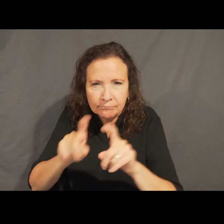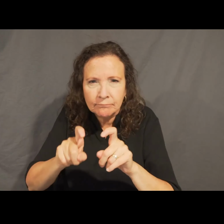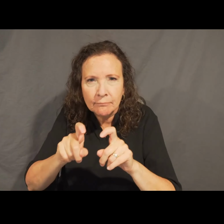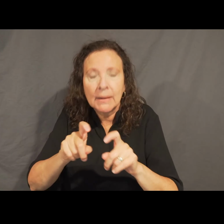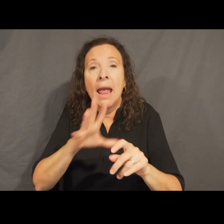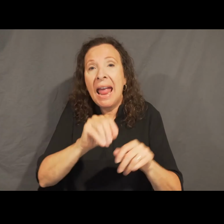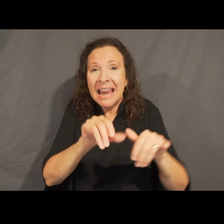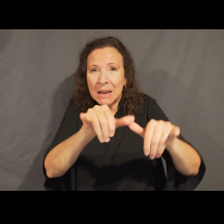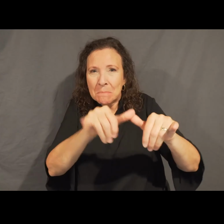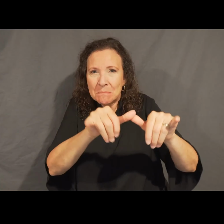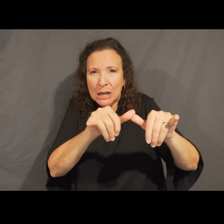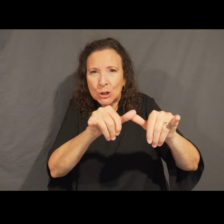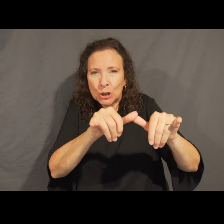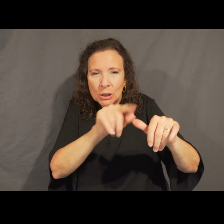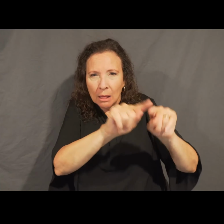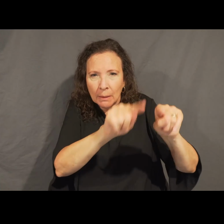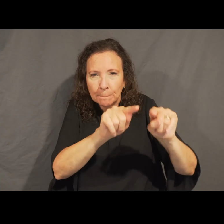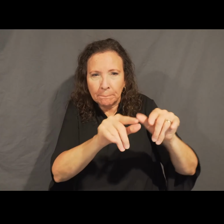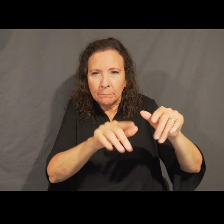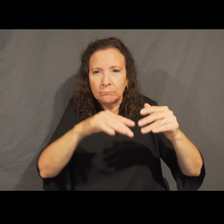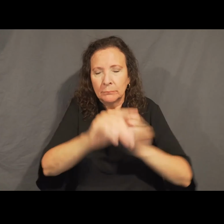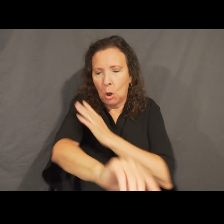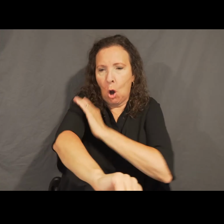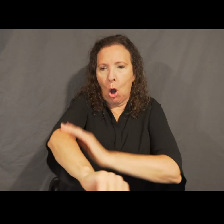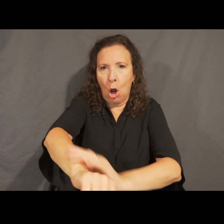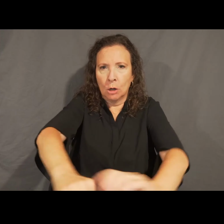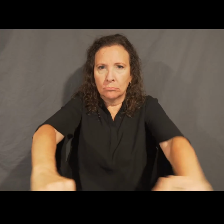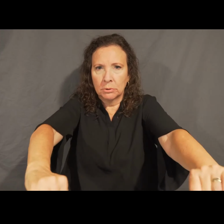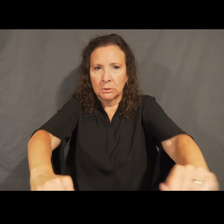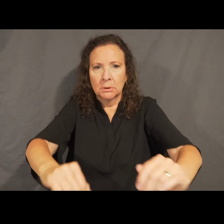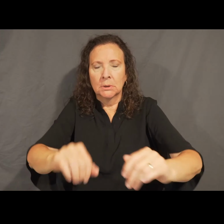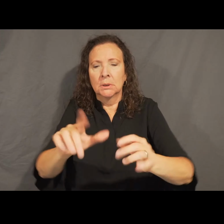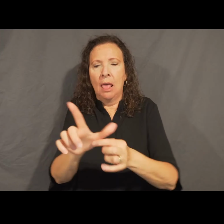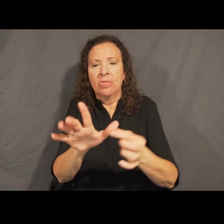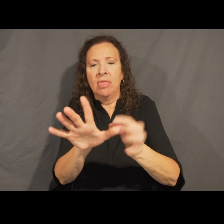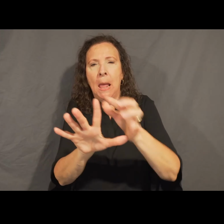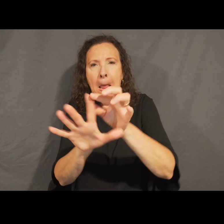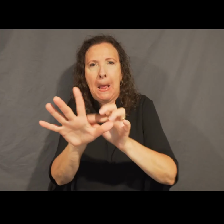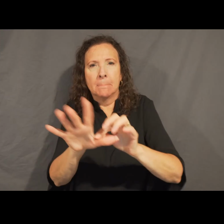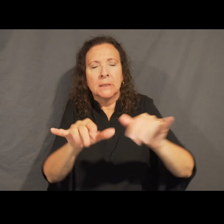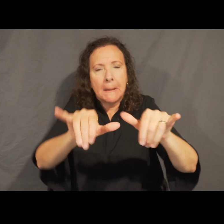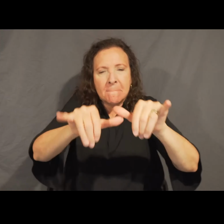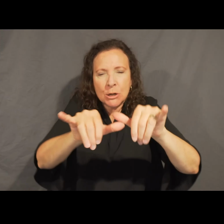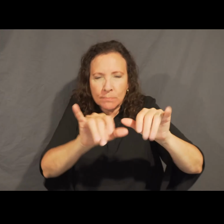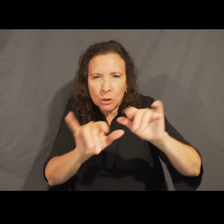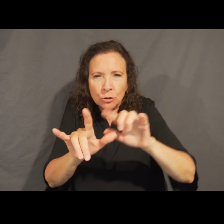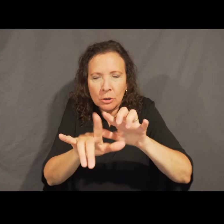on those different pilots. The length of their arm, the index, a lot of different measurements like this.